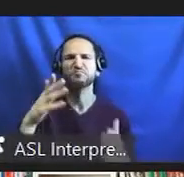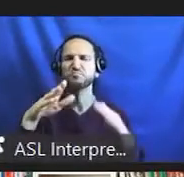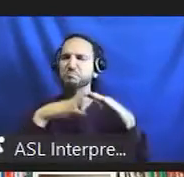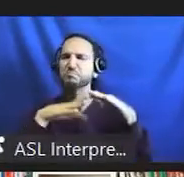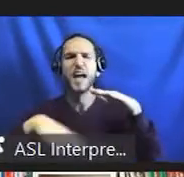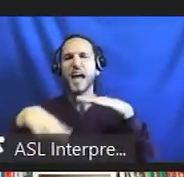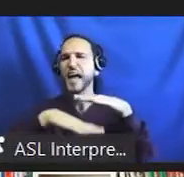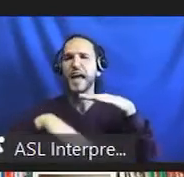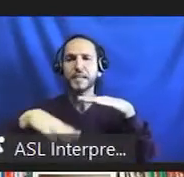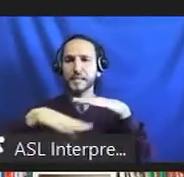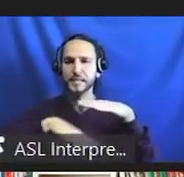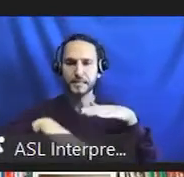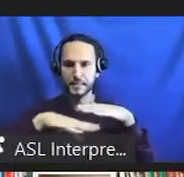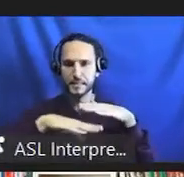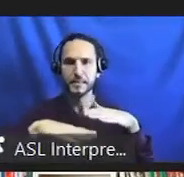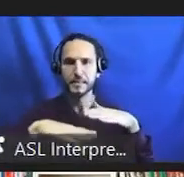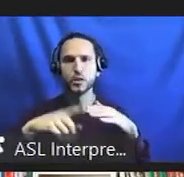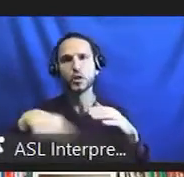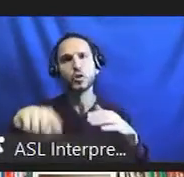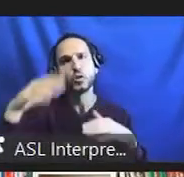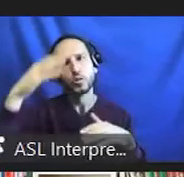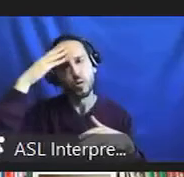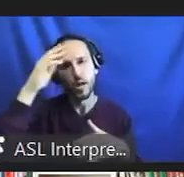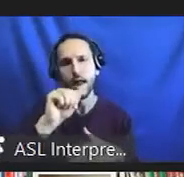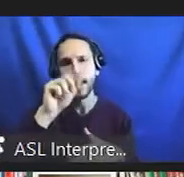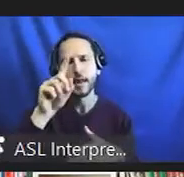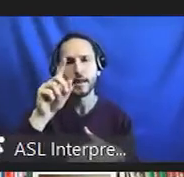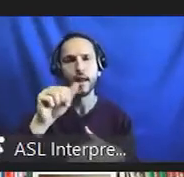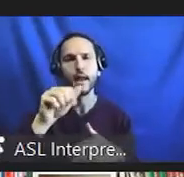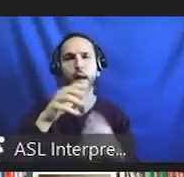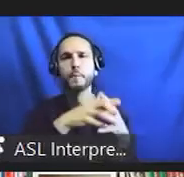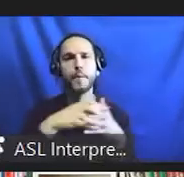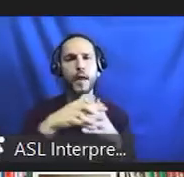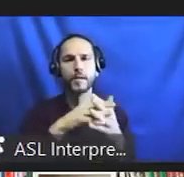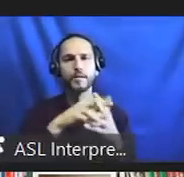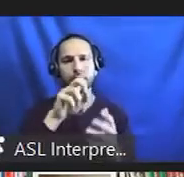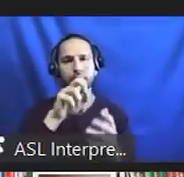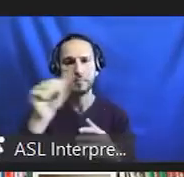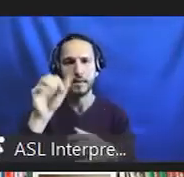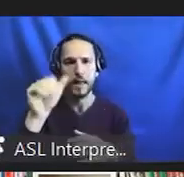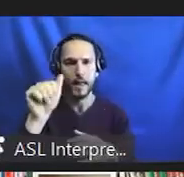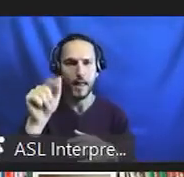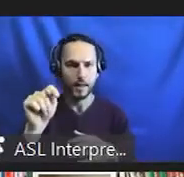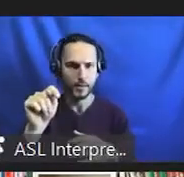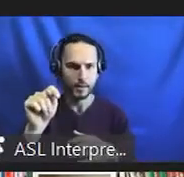And some of you are familiar with the Americans with Disabilities Act already in certain ways.